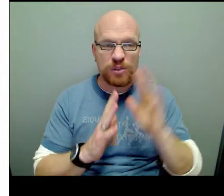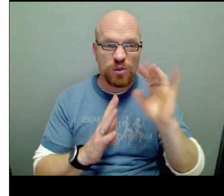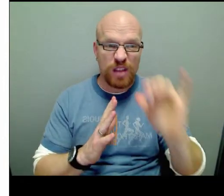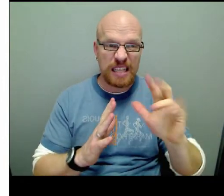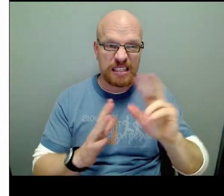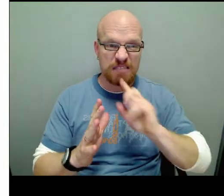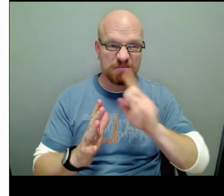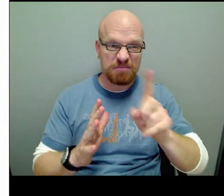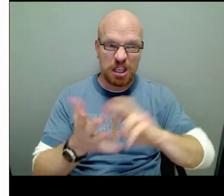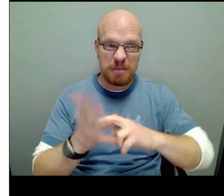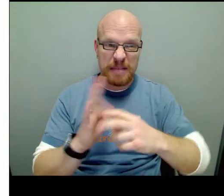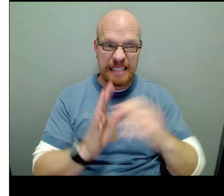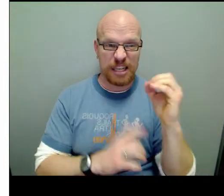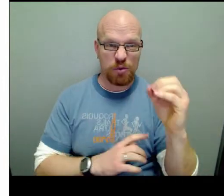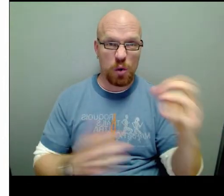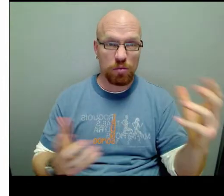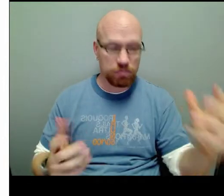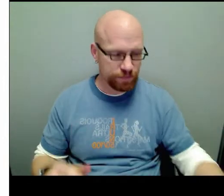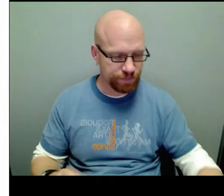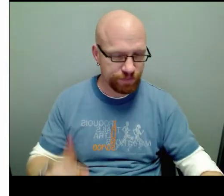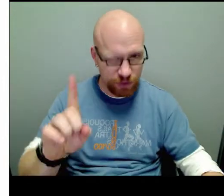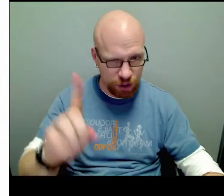So that's going to mean zero. So...